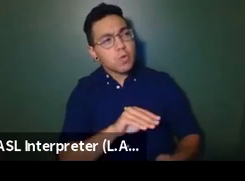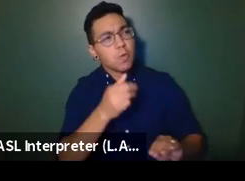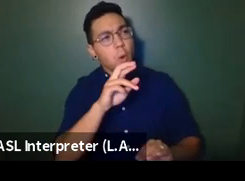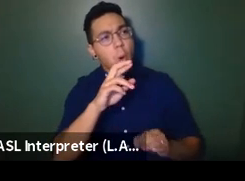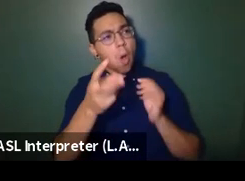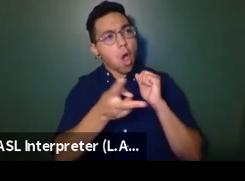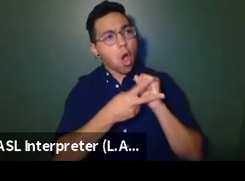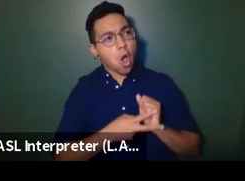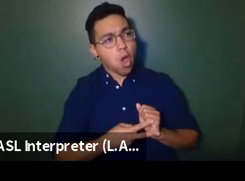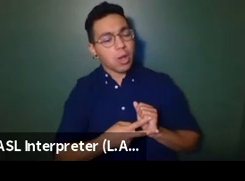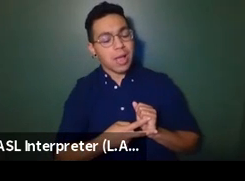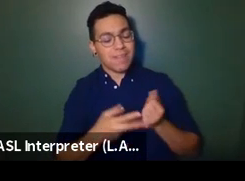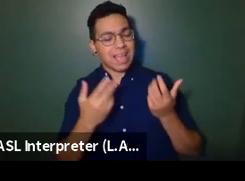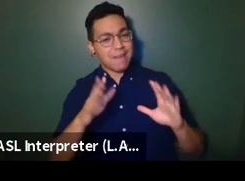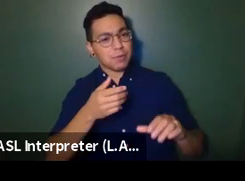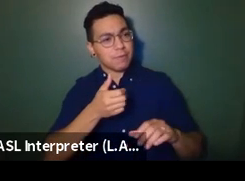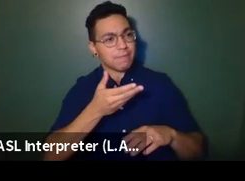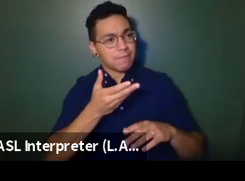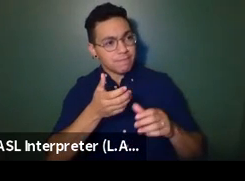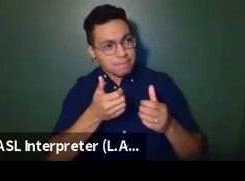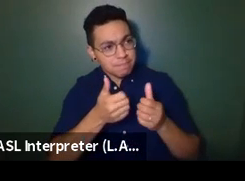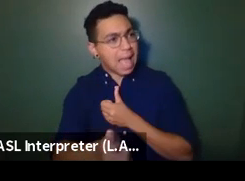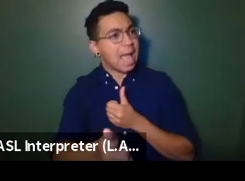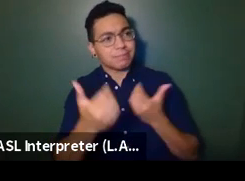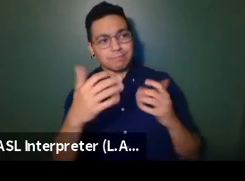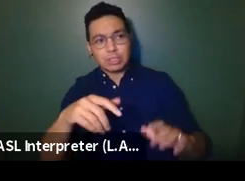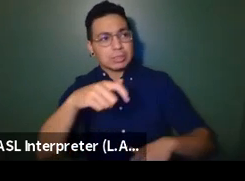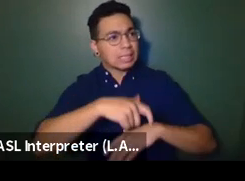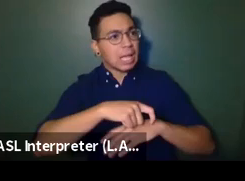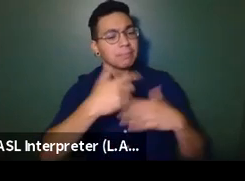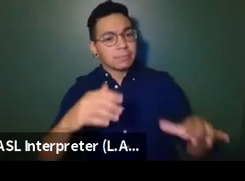Andrew Hickman: Once they pass the classroom page to just alleviate the mass amount of assignments on this page.